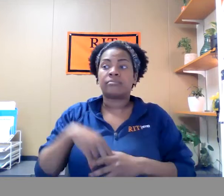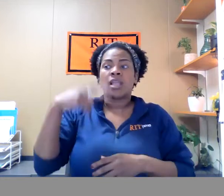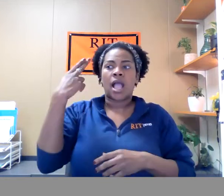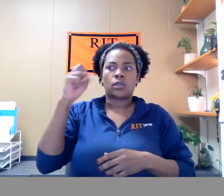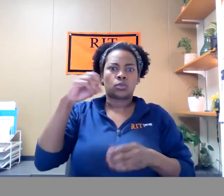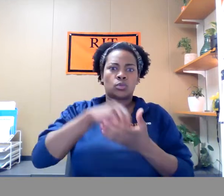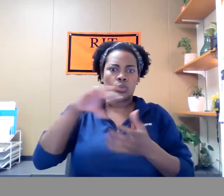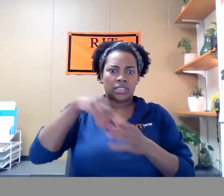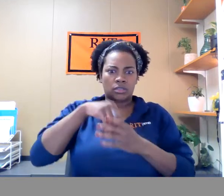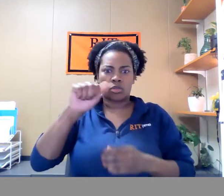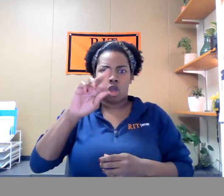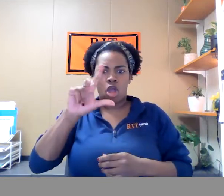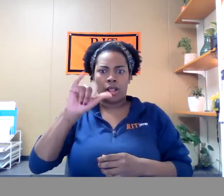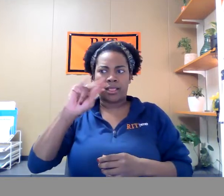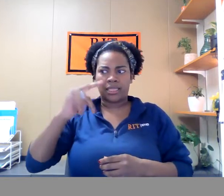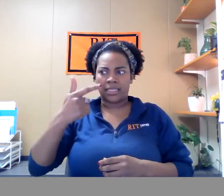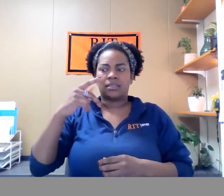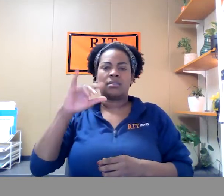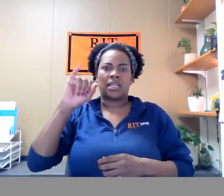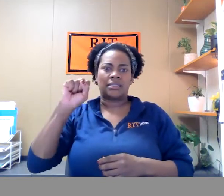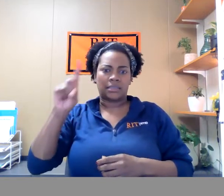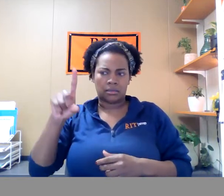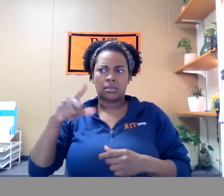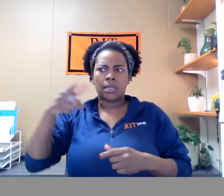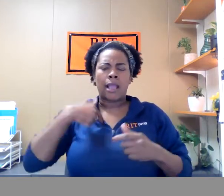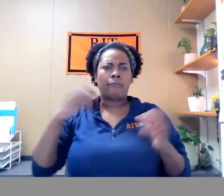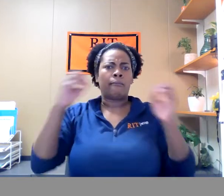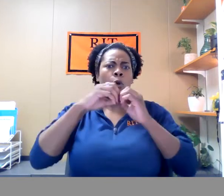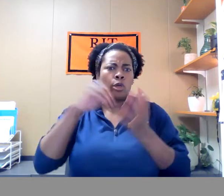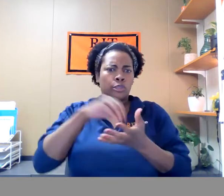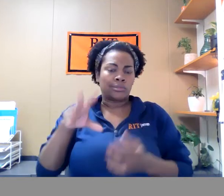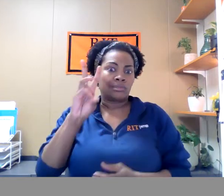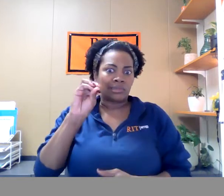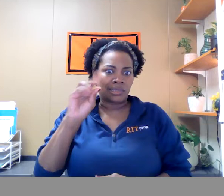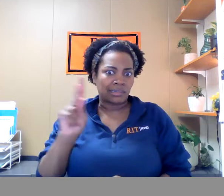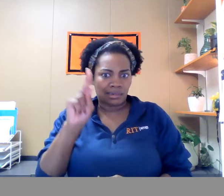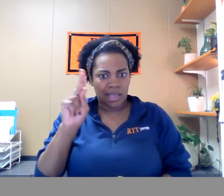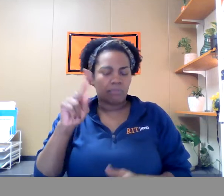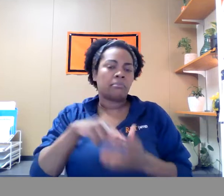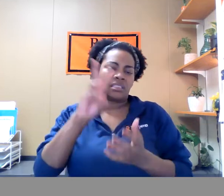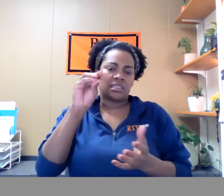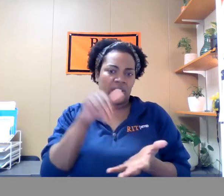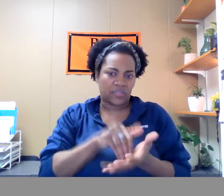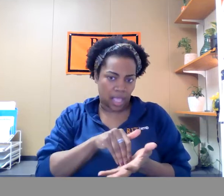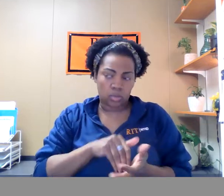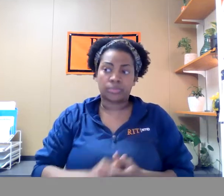a larger audience." OK. What about within the Arlington school district? There are 60,000 high-school students